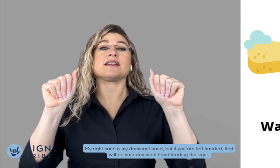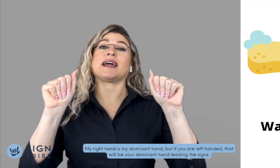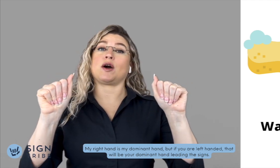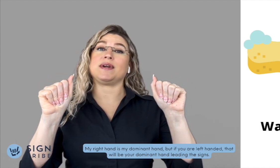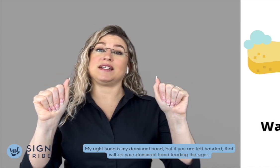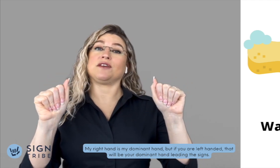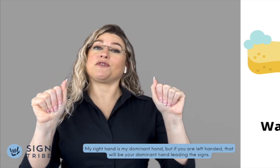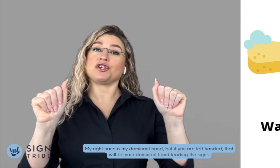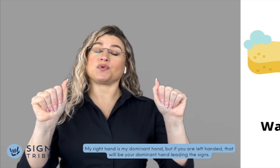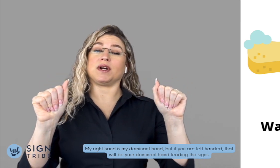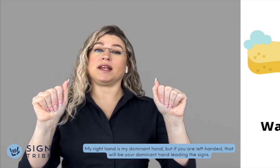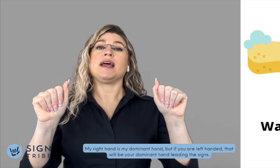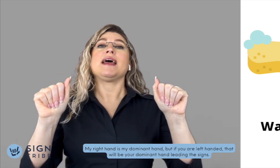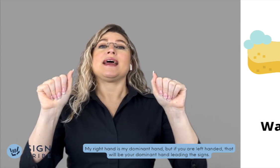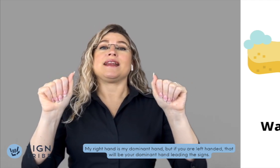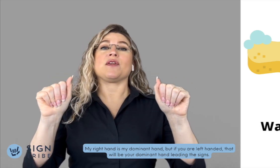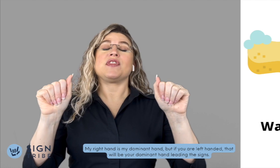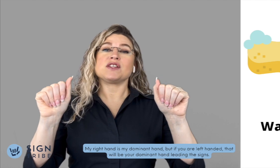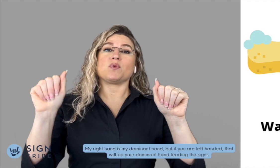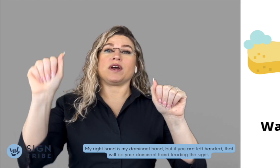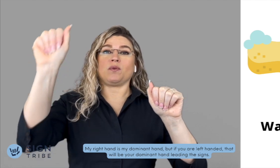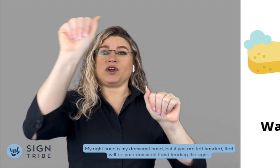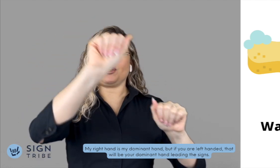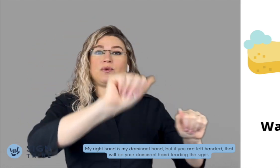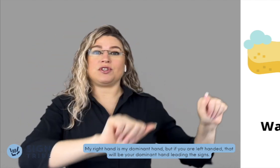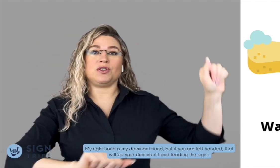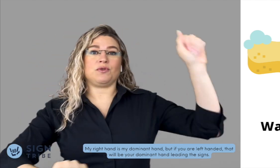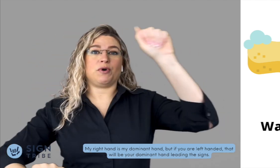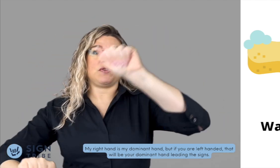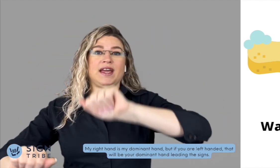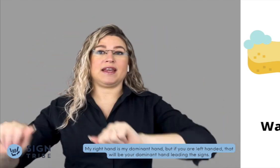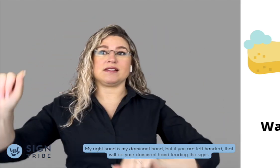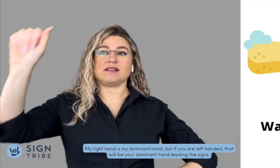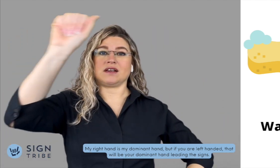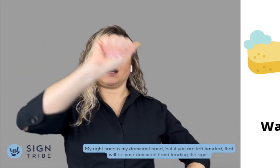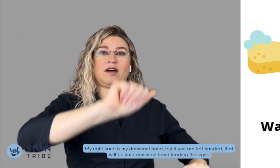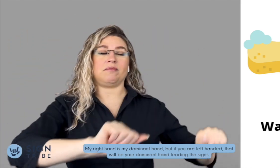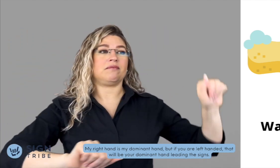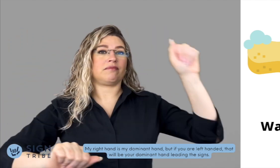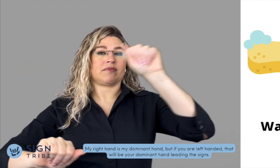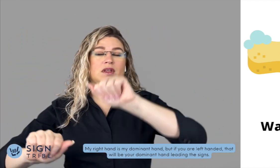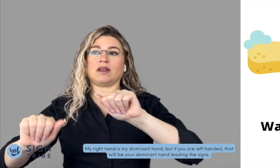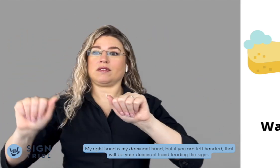like how we did the first one. Now this one, when you do both hands, um,